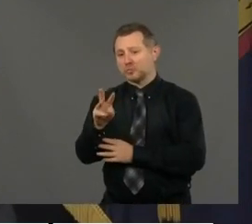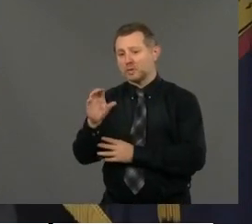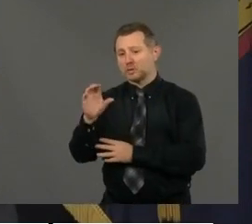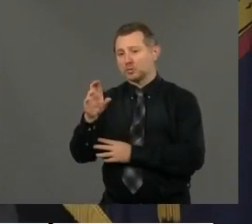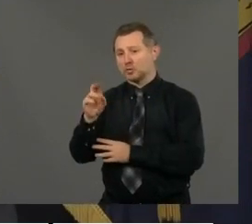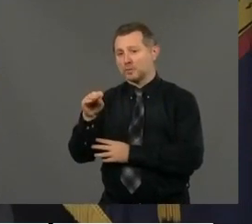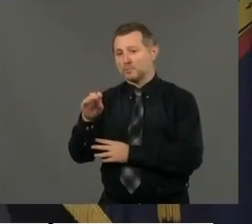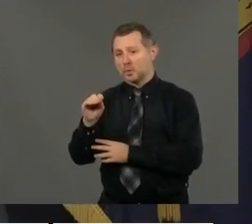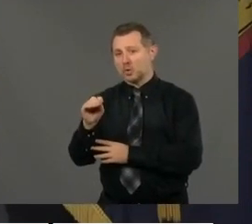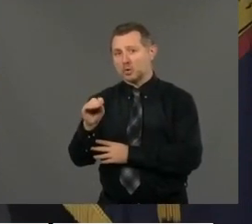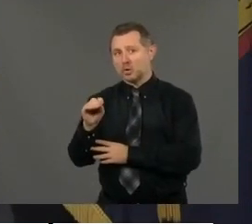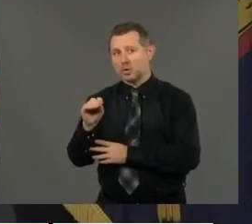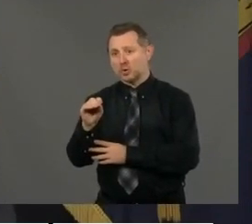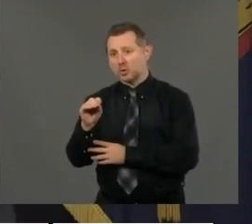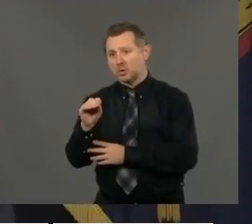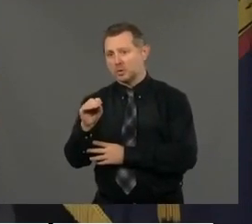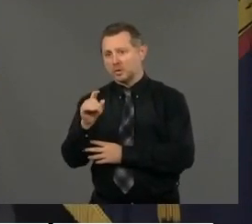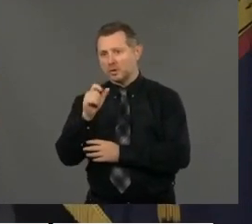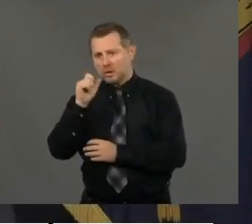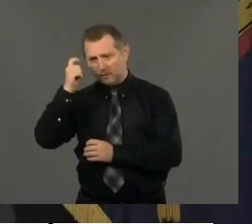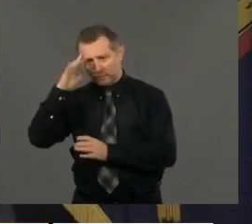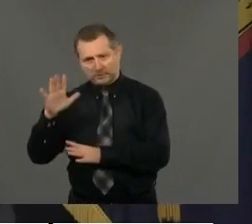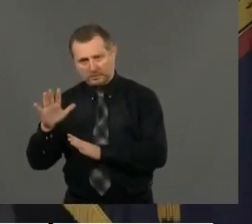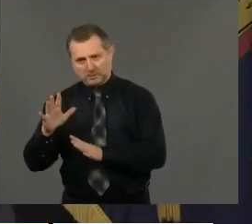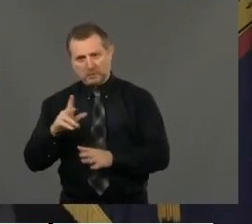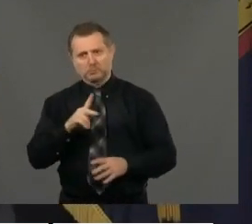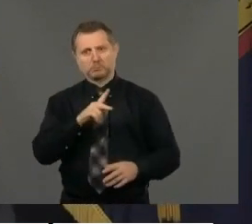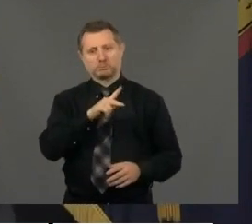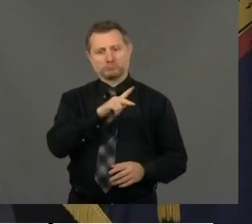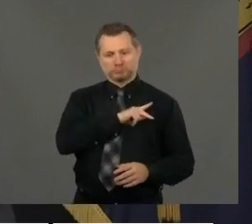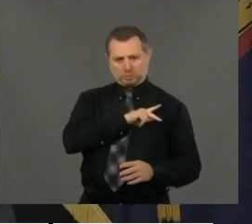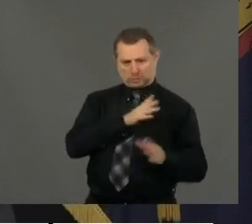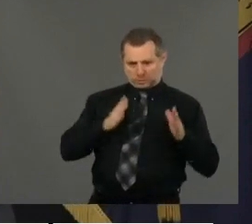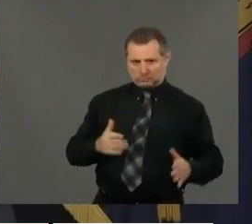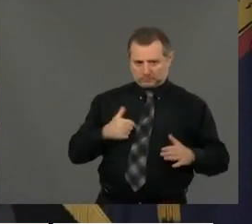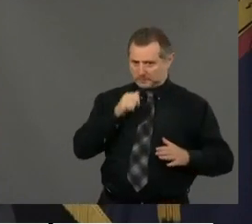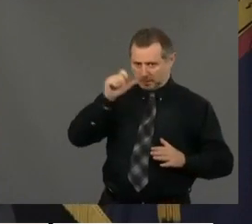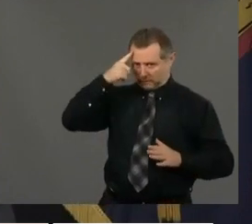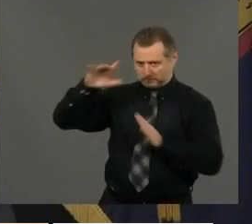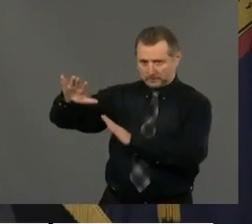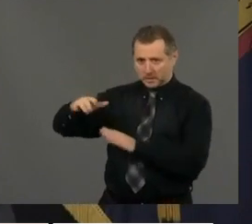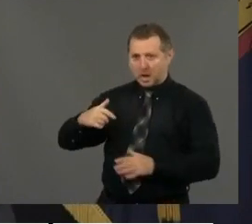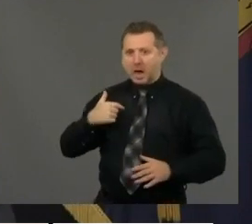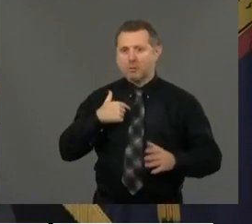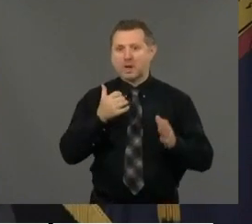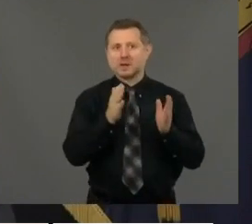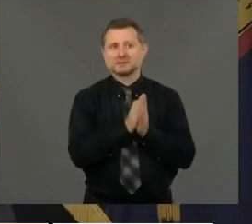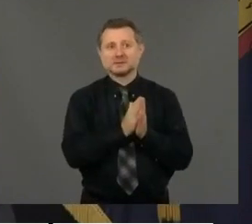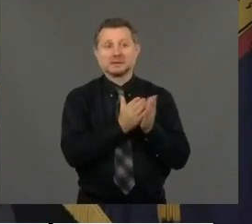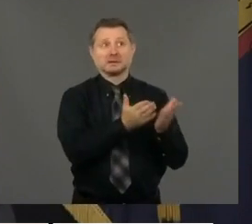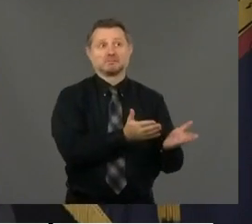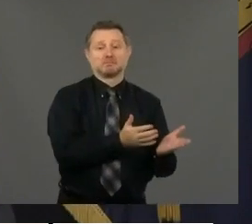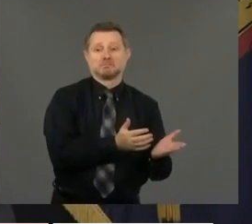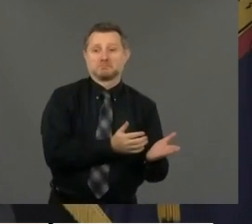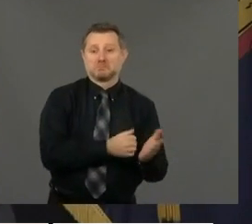I DESIGNED IT. WHAT WOULD I ASK ANDREW CUOMO